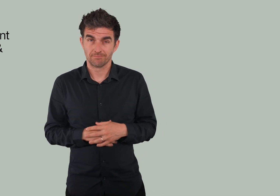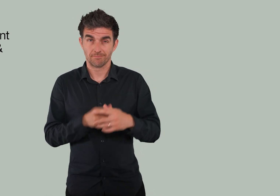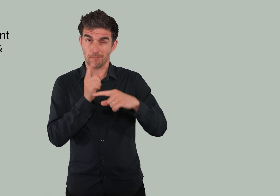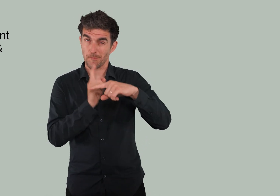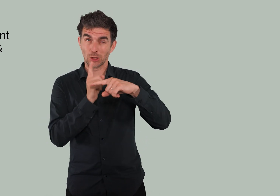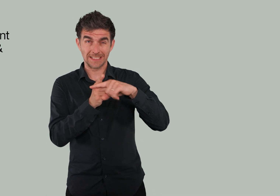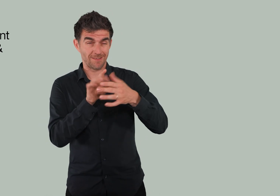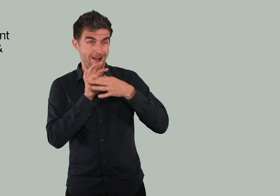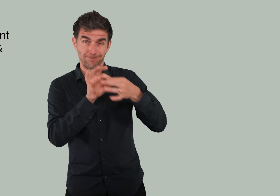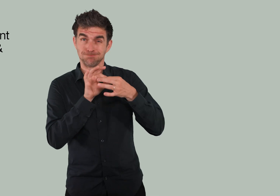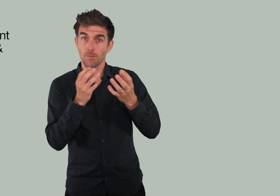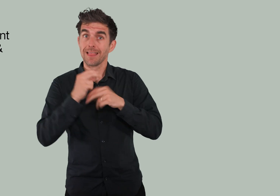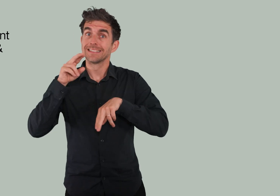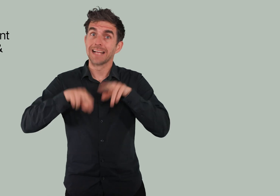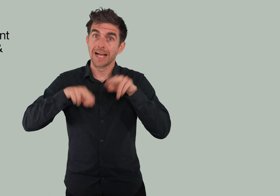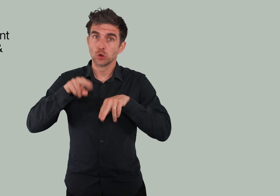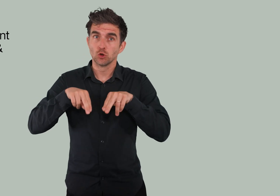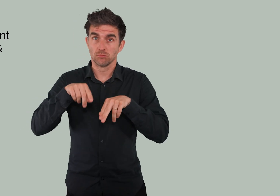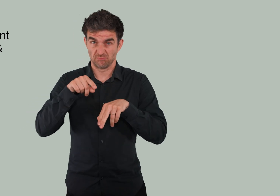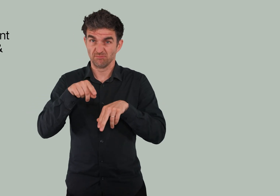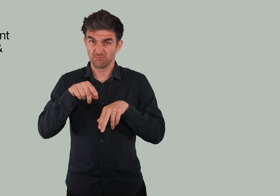6.47 Positive interactions with an assessor are characterised by the